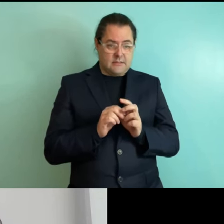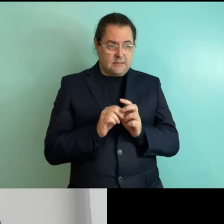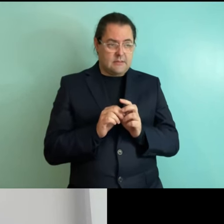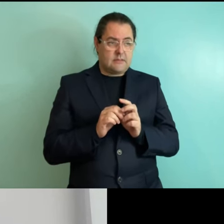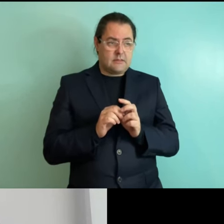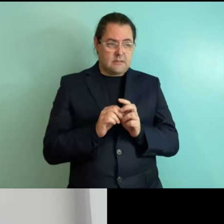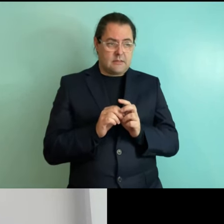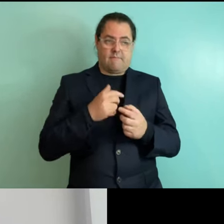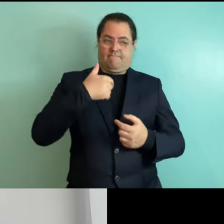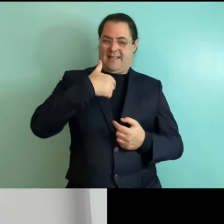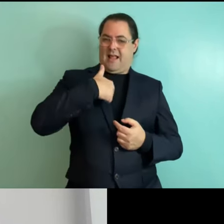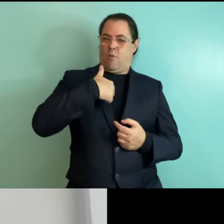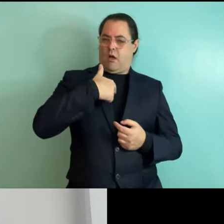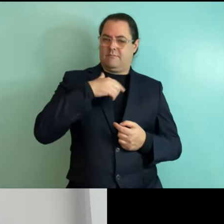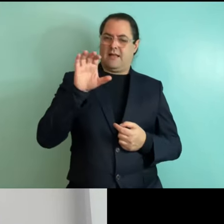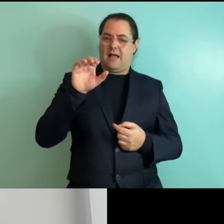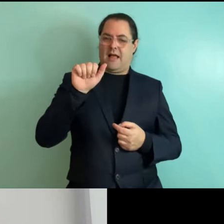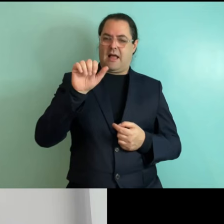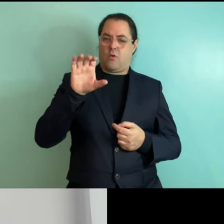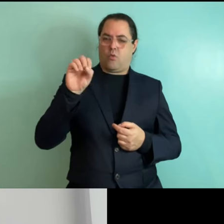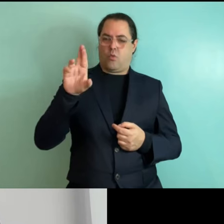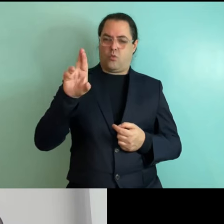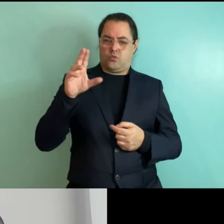11:16:44 fake wouldn't take us through the today.